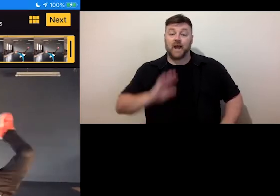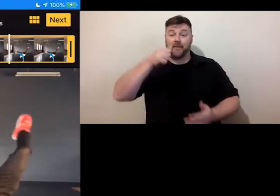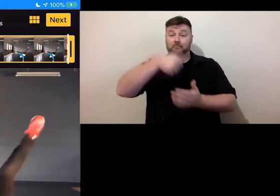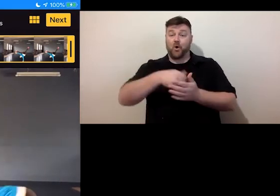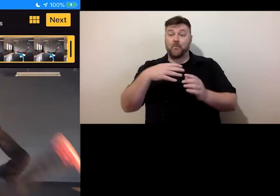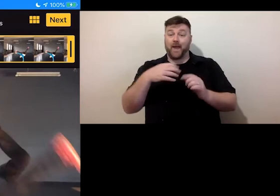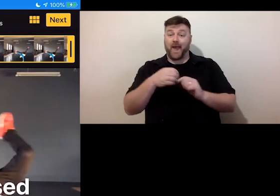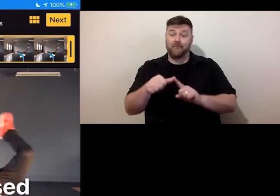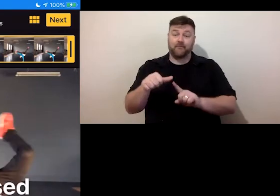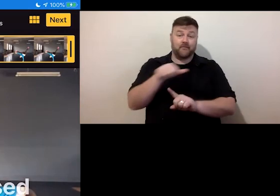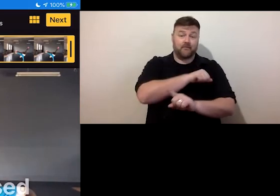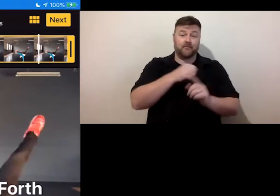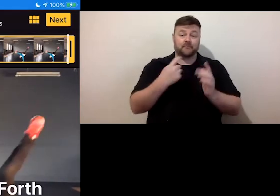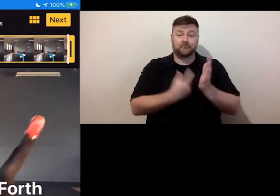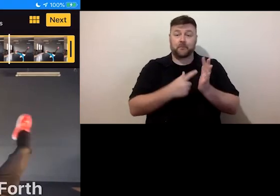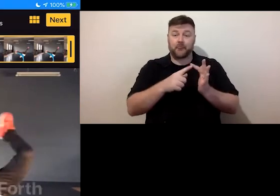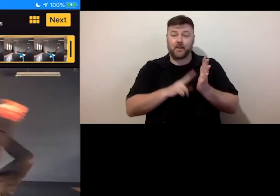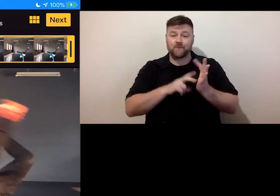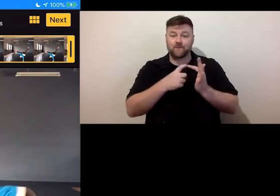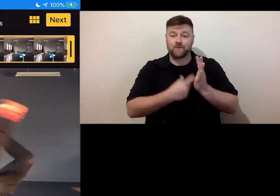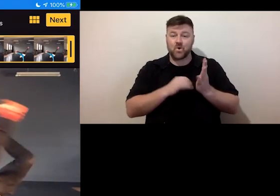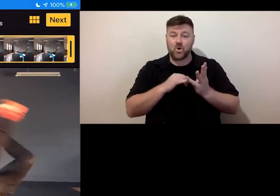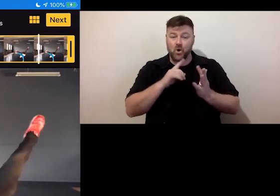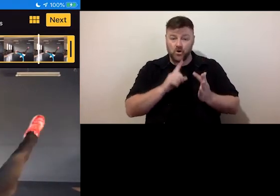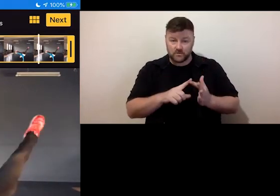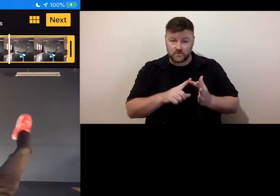back-and-forth if you press it twice, but I actually like the